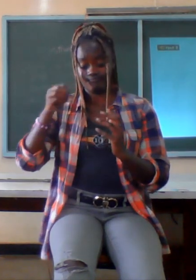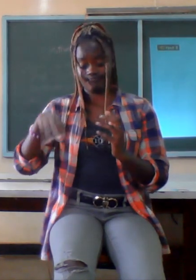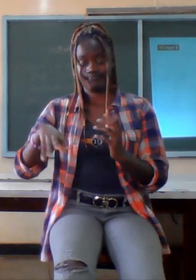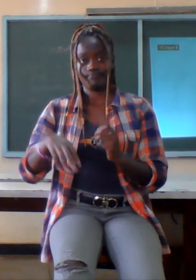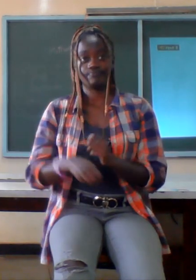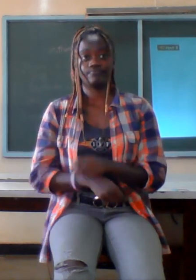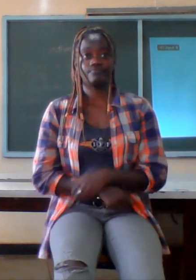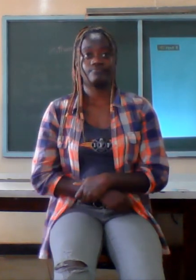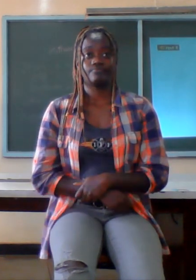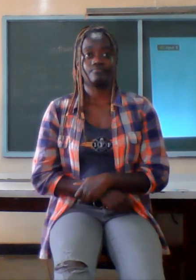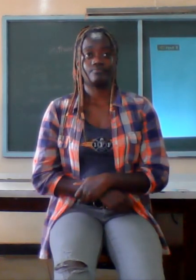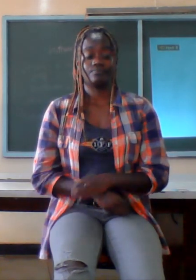secretary 10